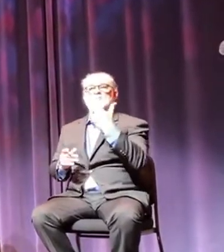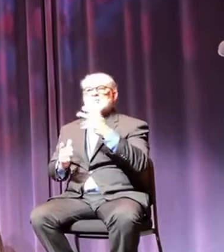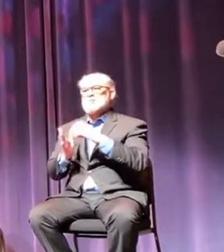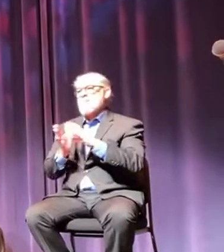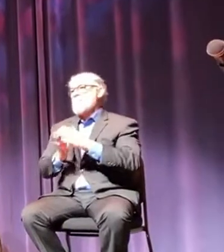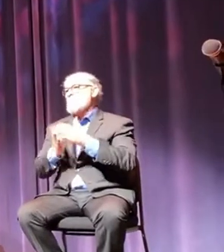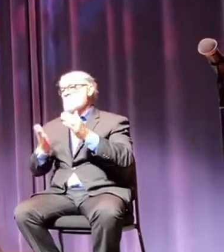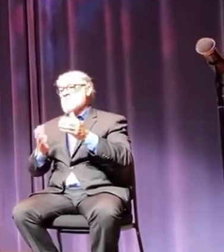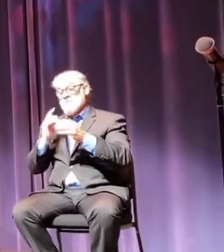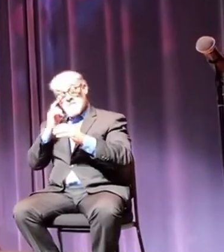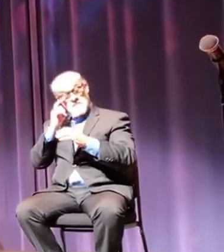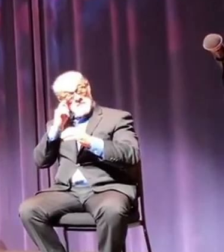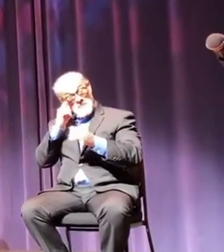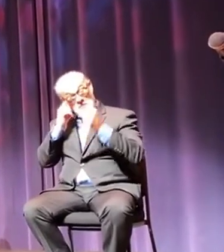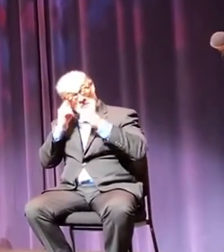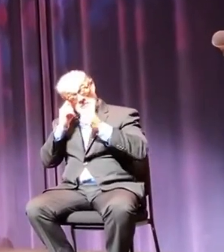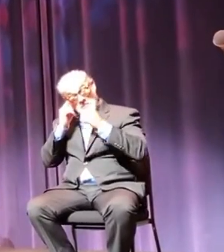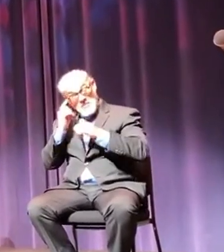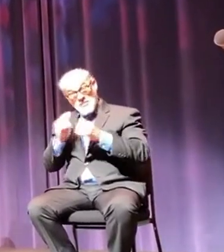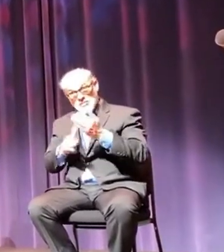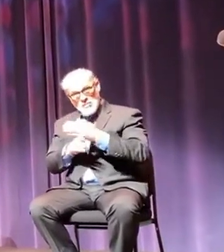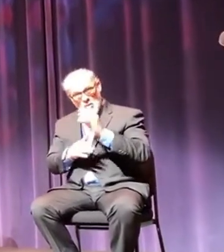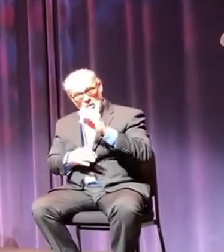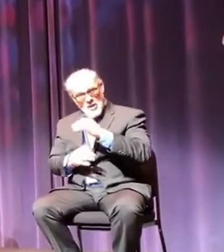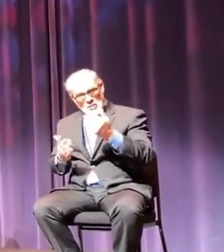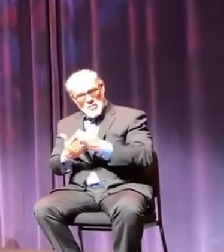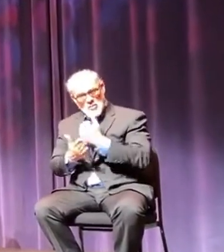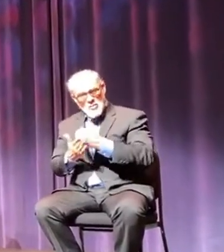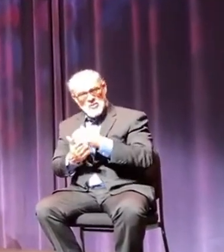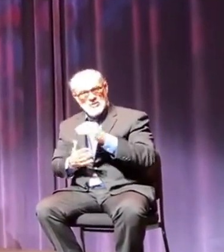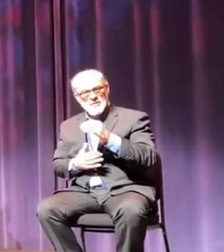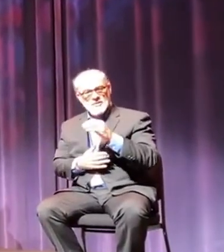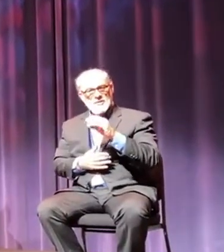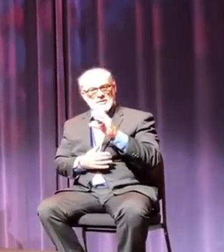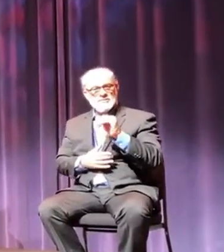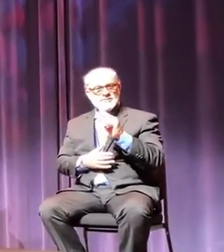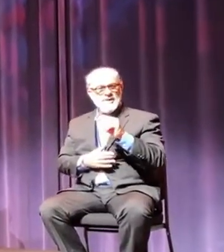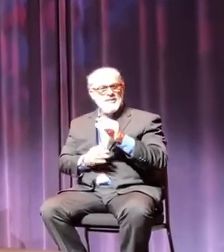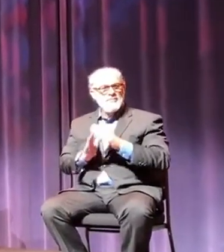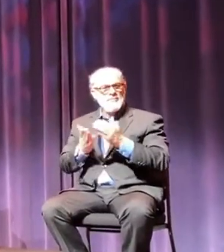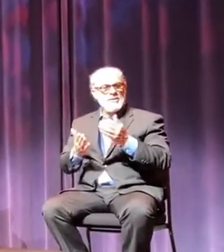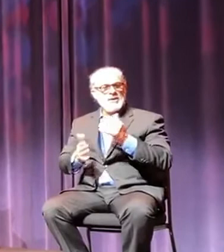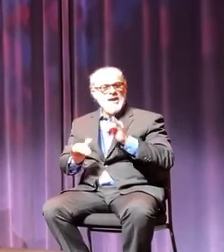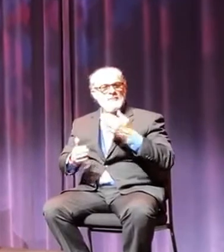DEAD NAMES. GIRL 2.0 and her newest chapbooks, Let's Burst Like Stars,